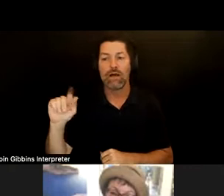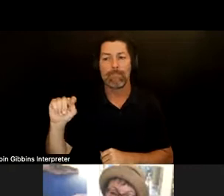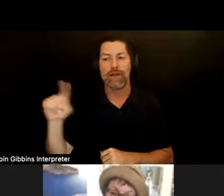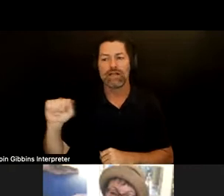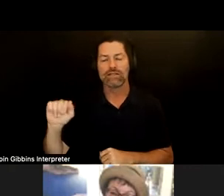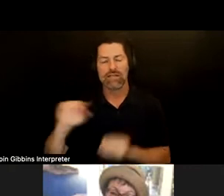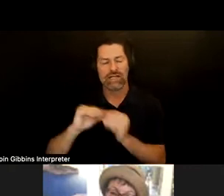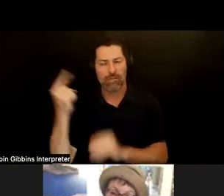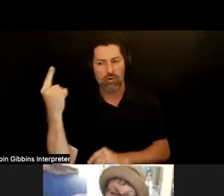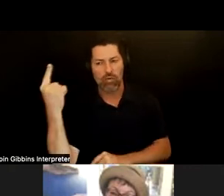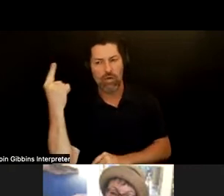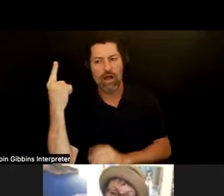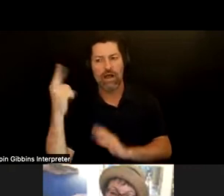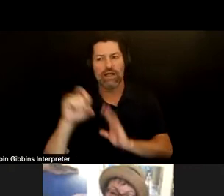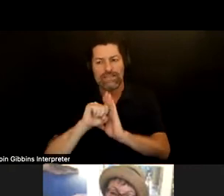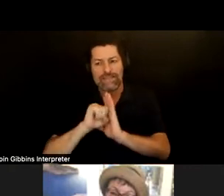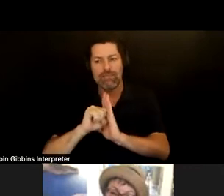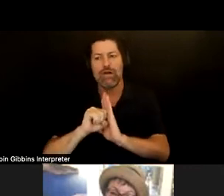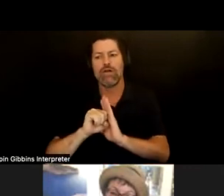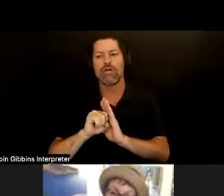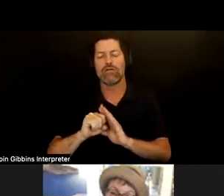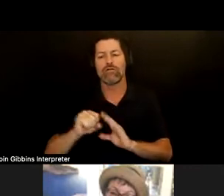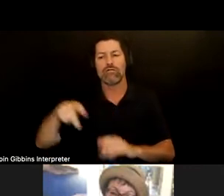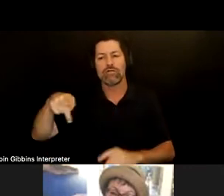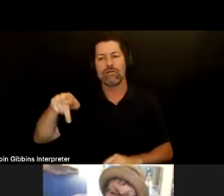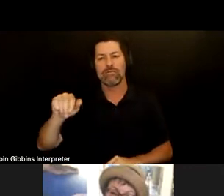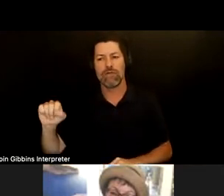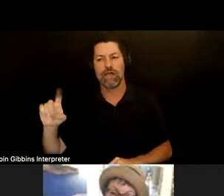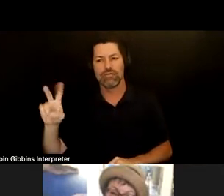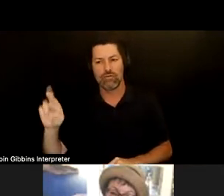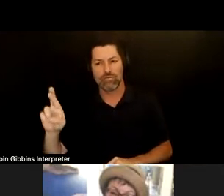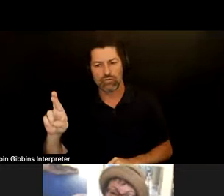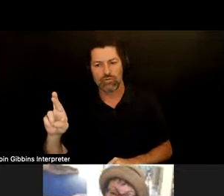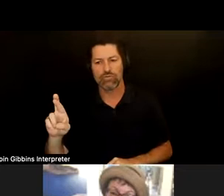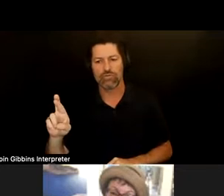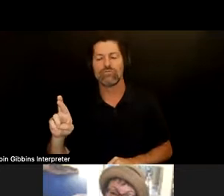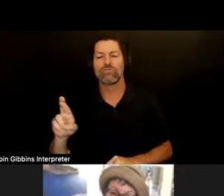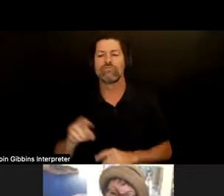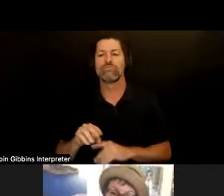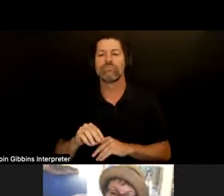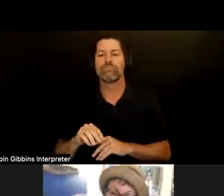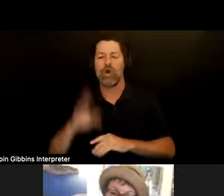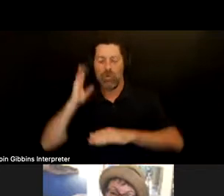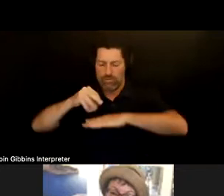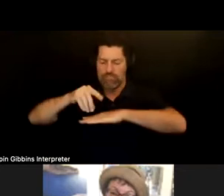symbol of passover. 19:24:47 Okay, and it's on the monster that we're going to be to bitter herbs. 19:24:50 It's on the mosa that we're going